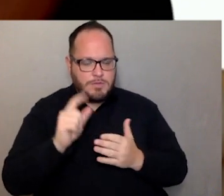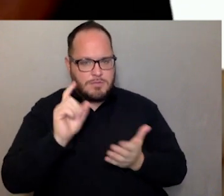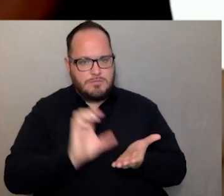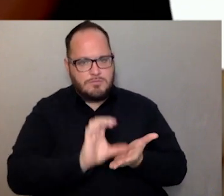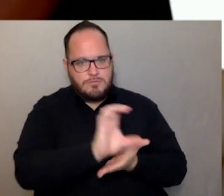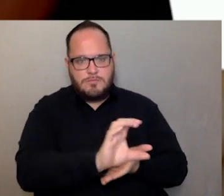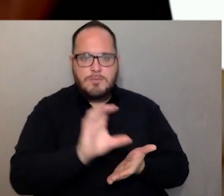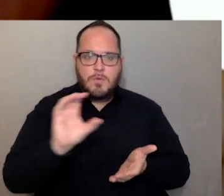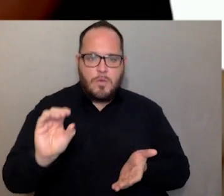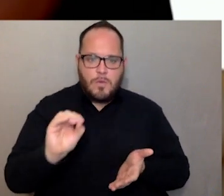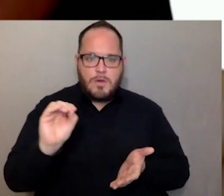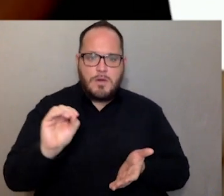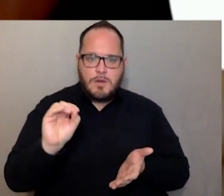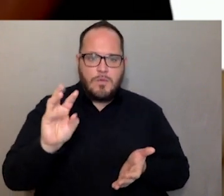OF $2 MILLION TO THE OREGON WORKER RELIEF FUND STARTING LAST